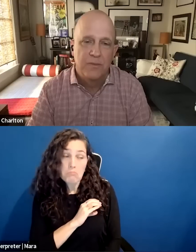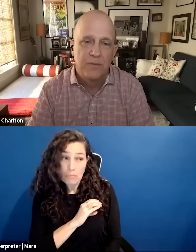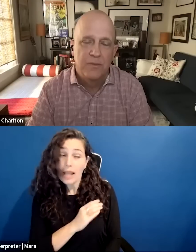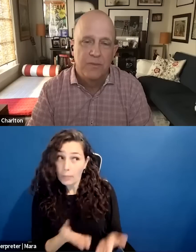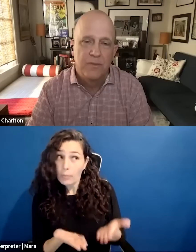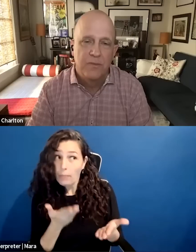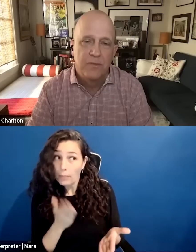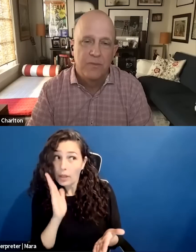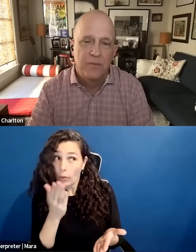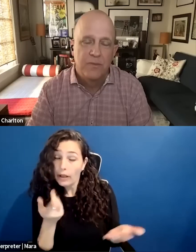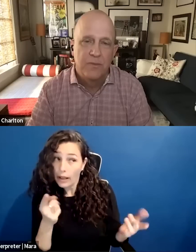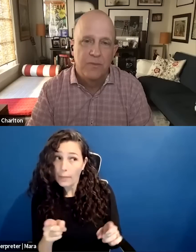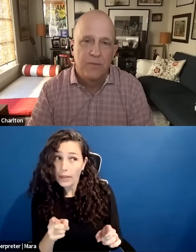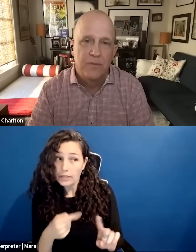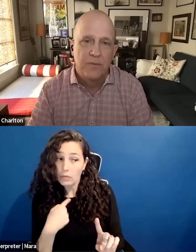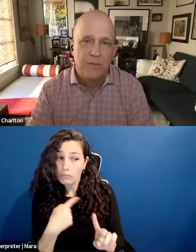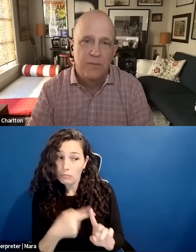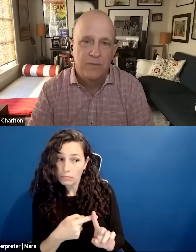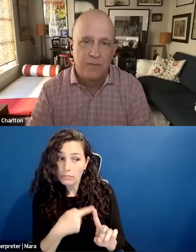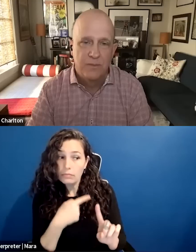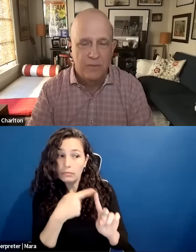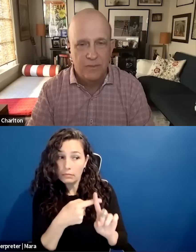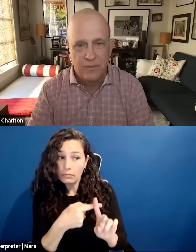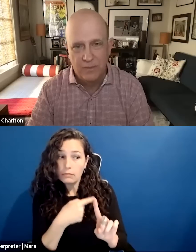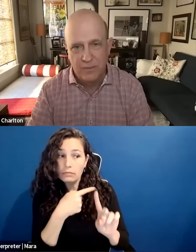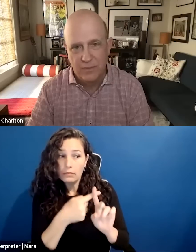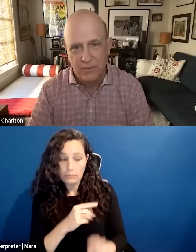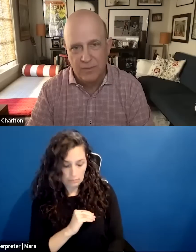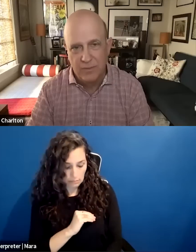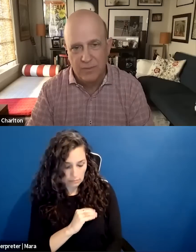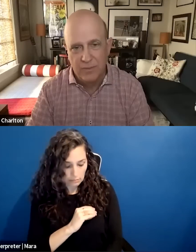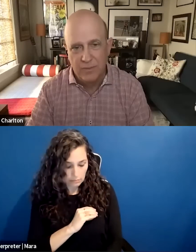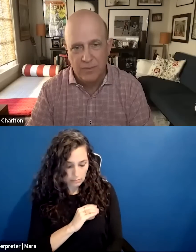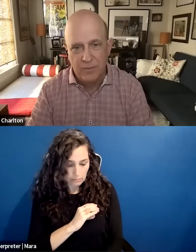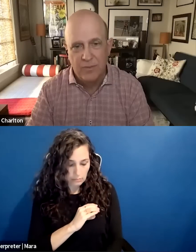And ideally stepping from probability to inevitability.